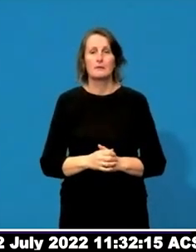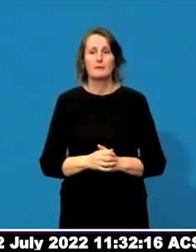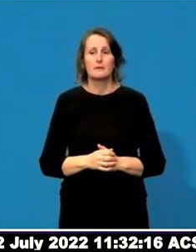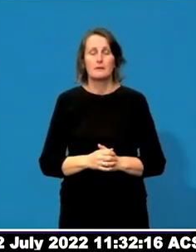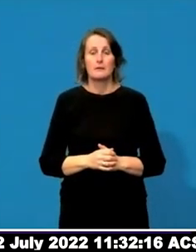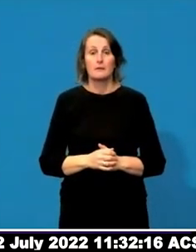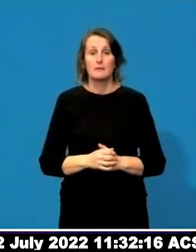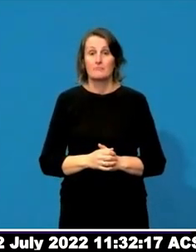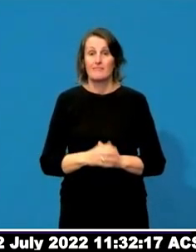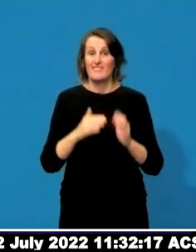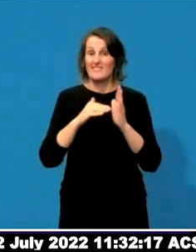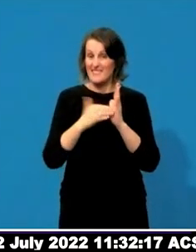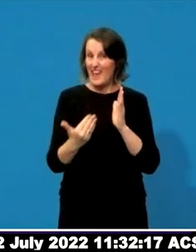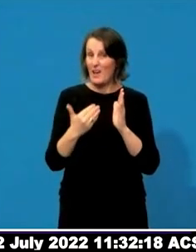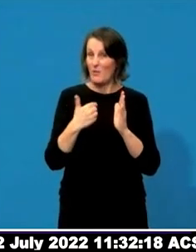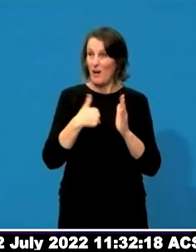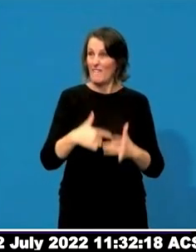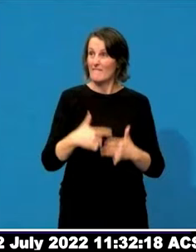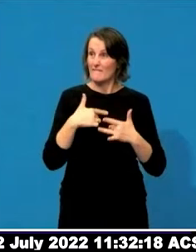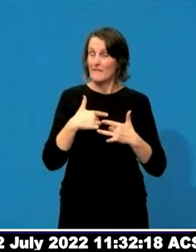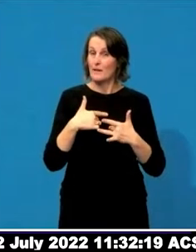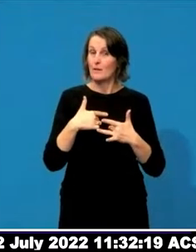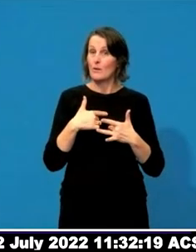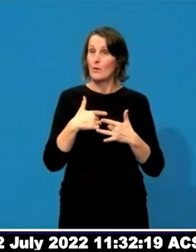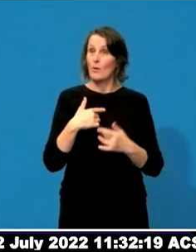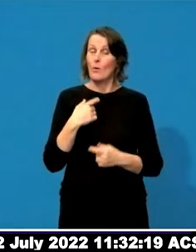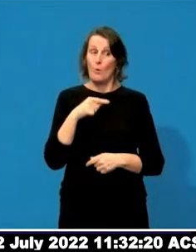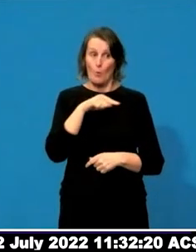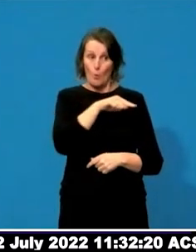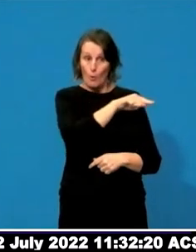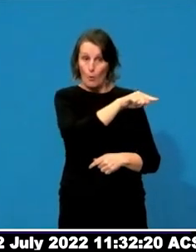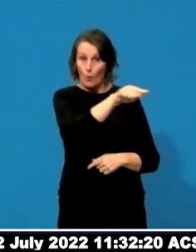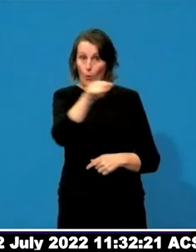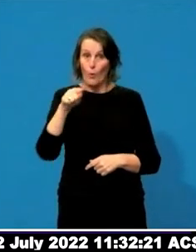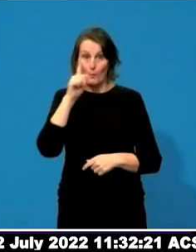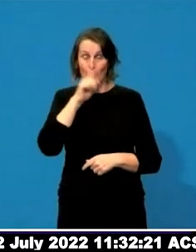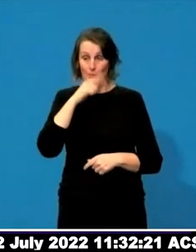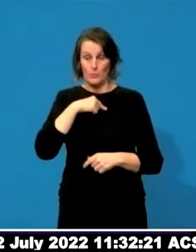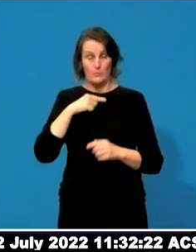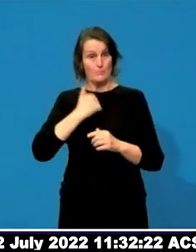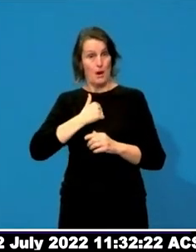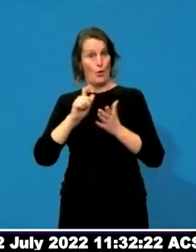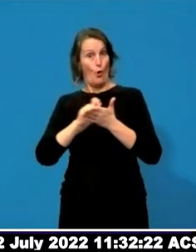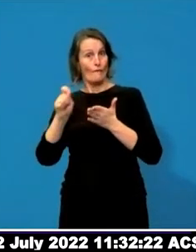and say that every single person that I represent is better off with NDIS